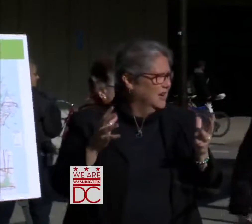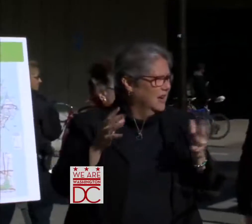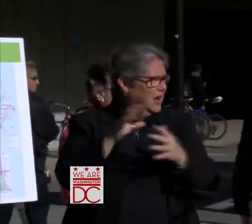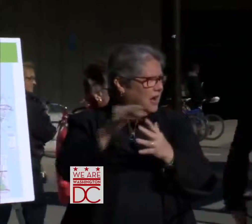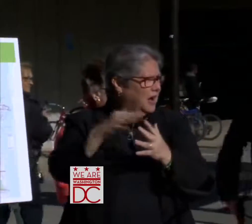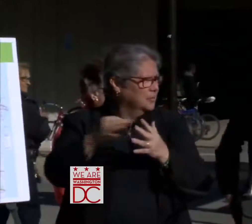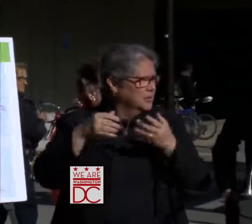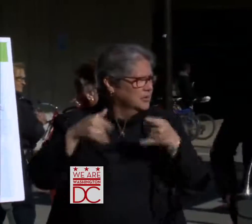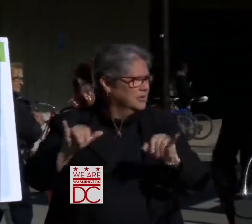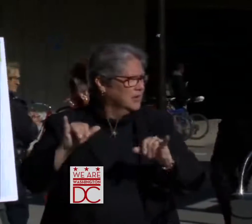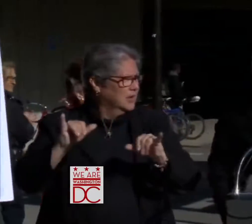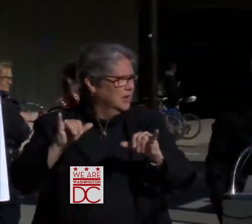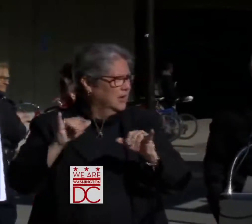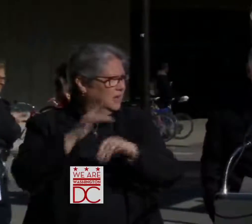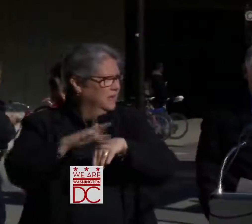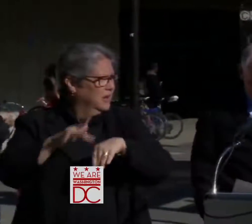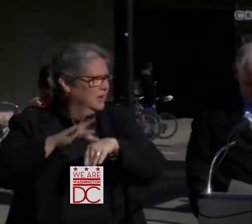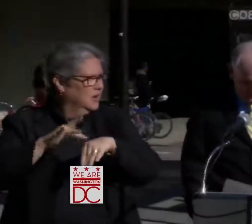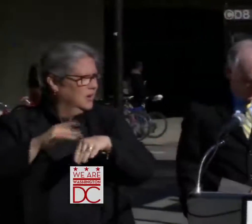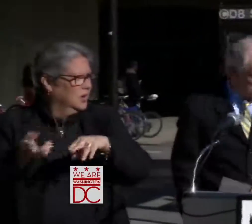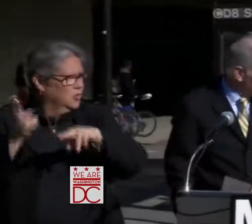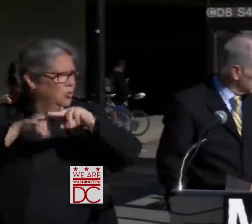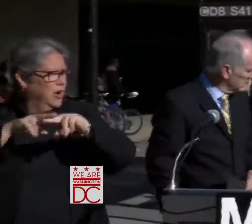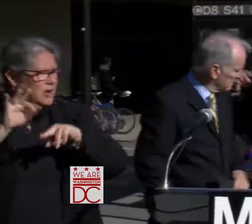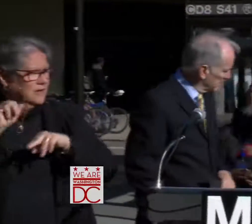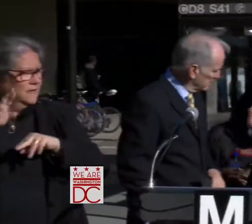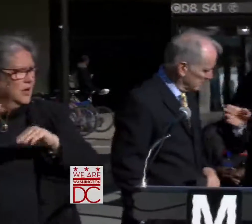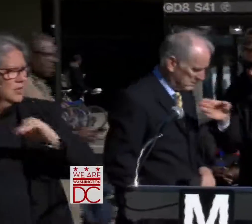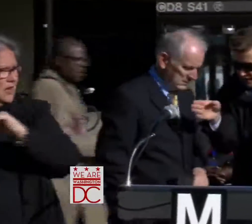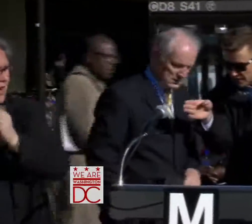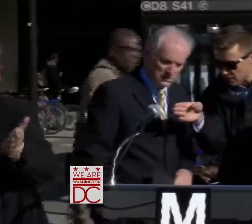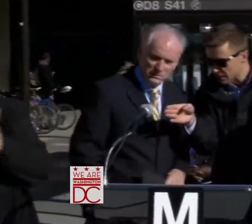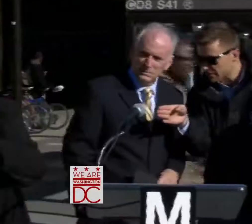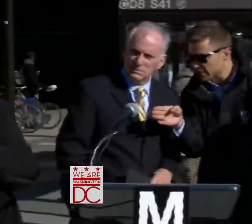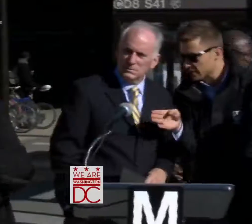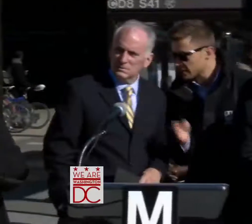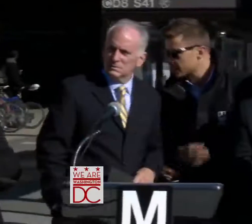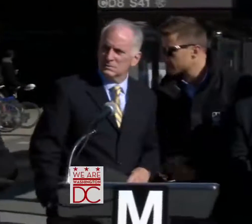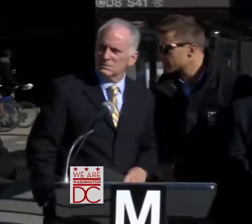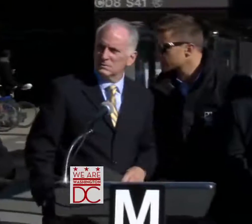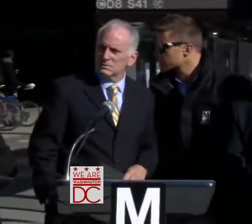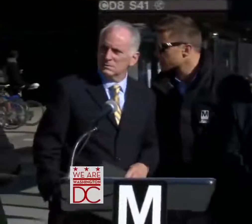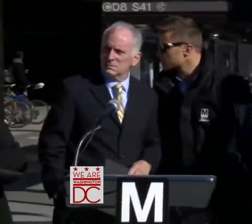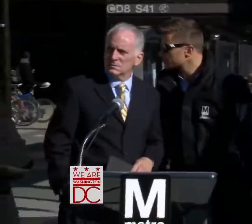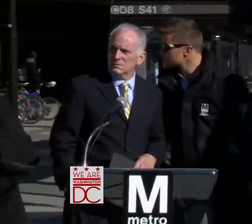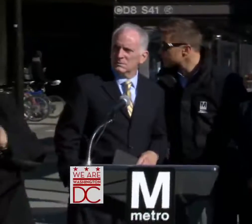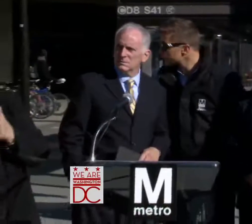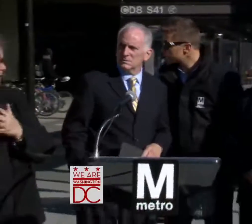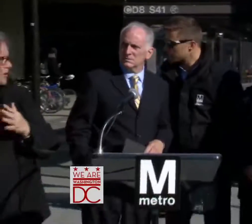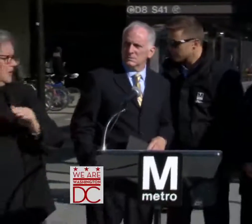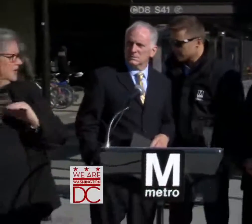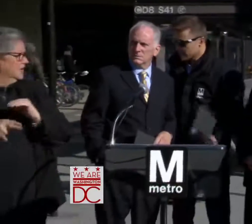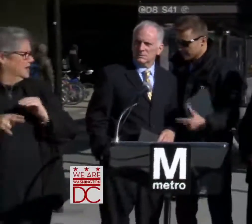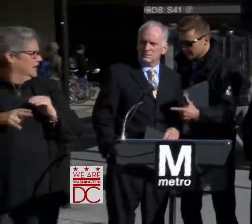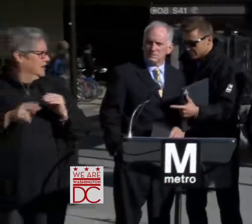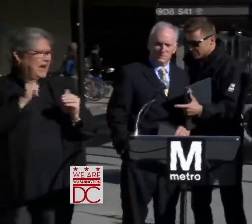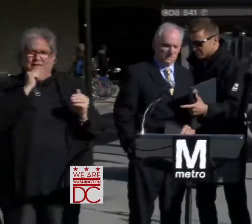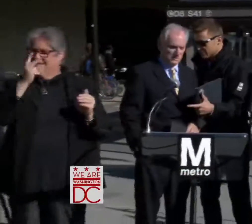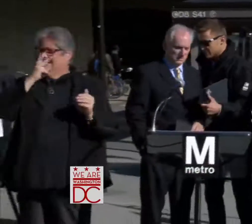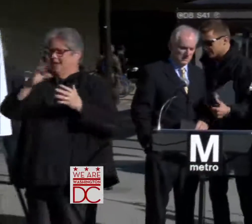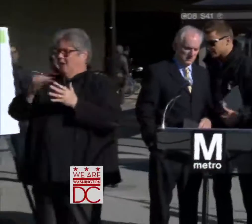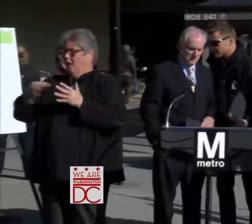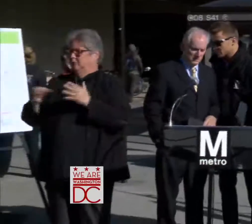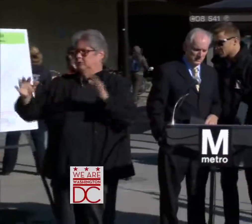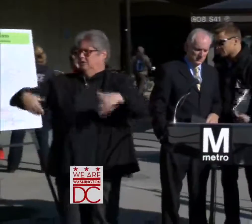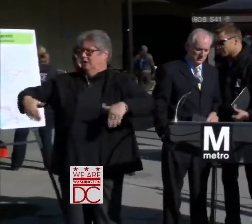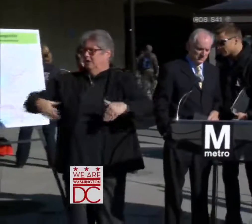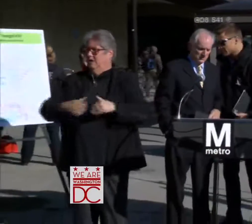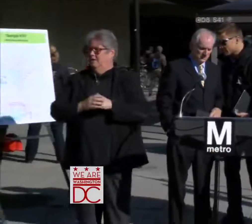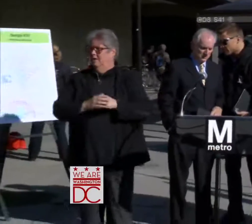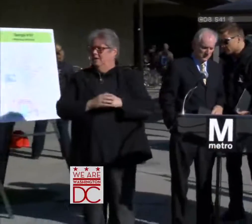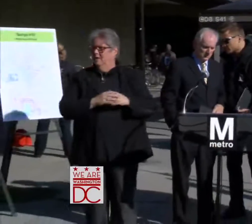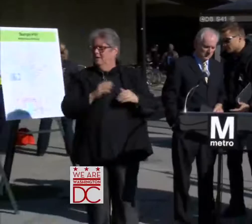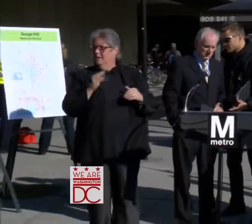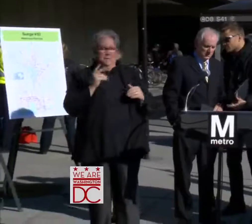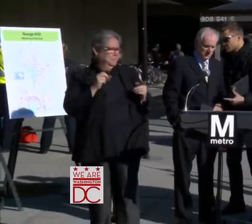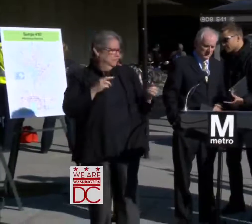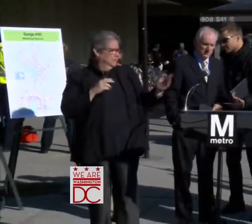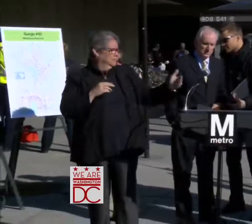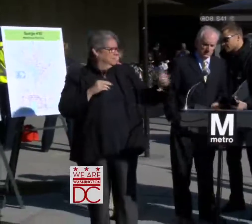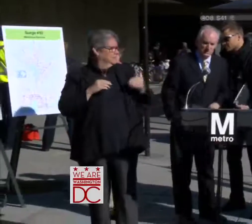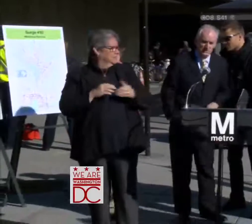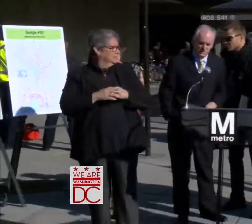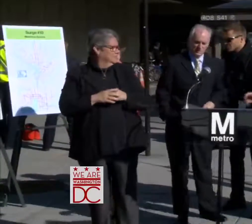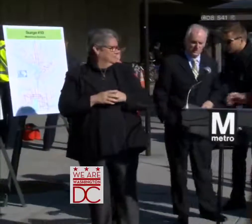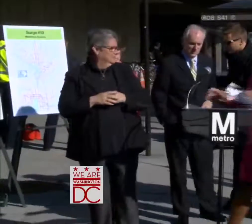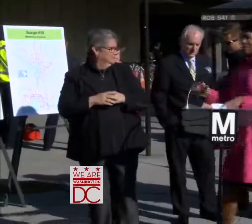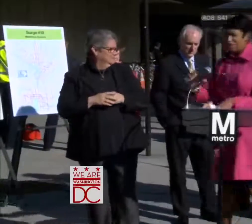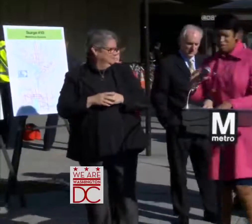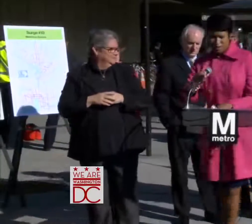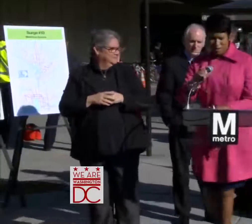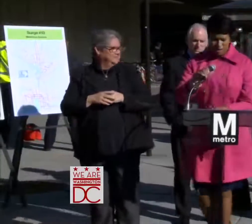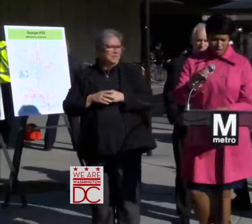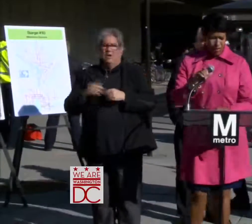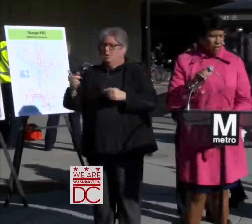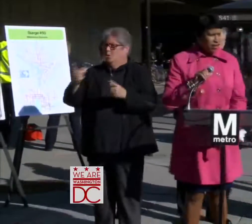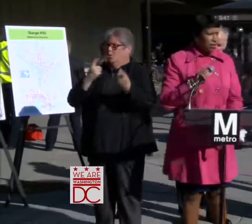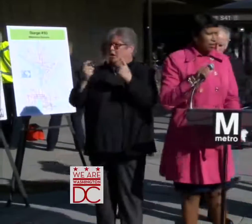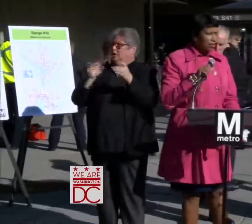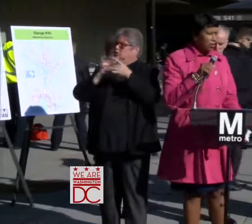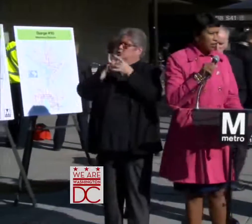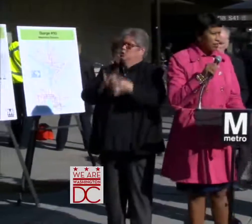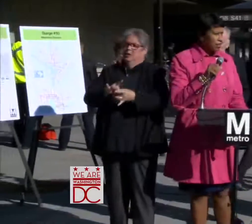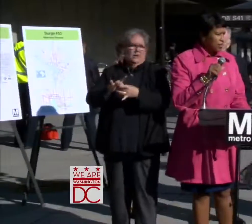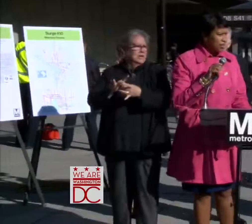THERE WAS A QUESTION ABOUT DO YOU WANT TO GIVE THE QUESTION